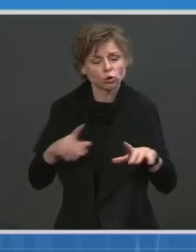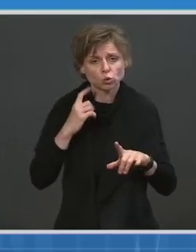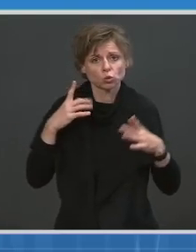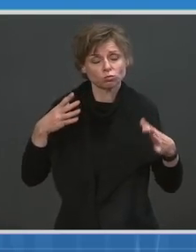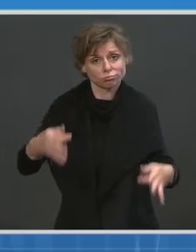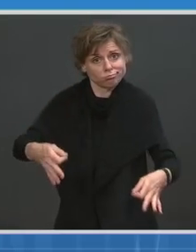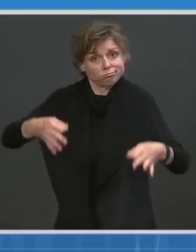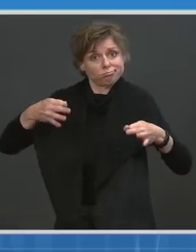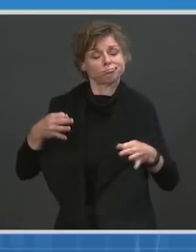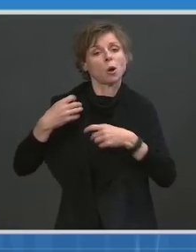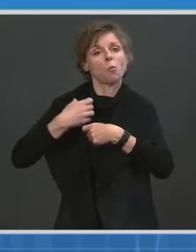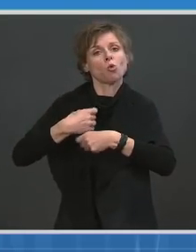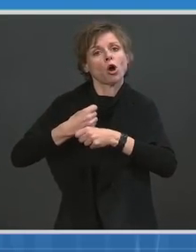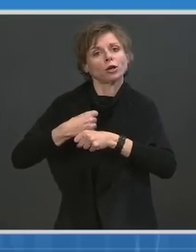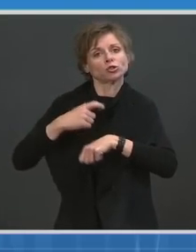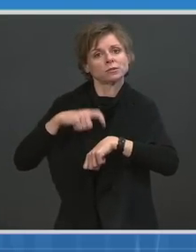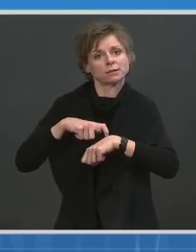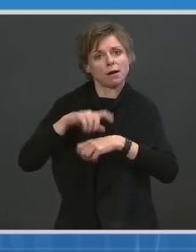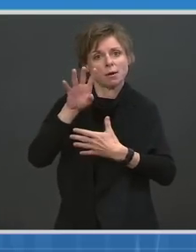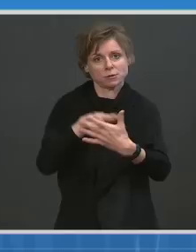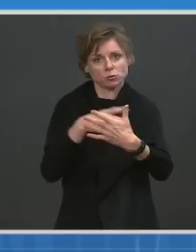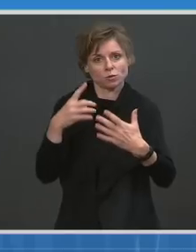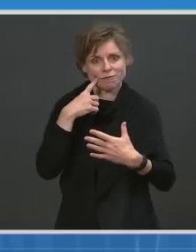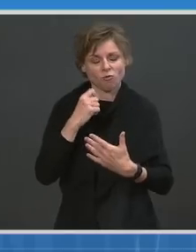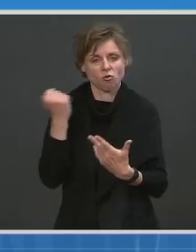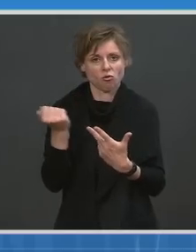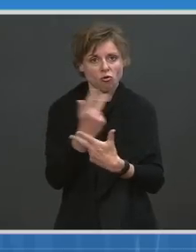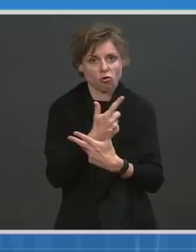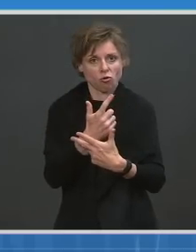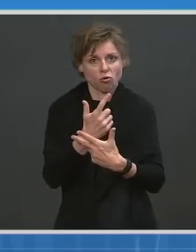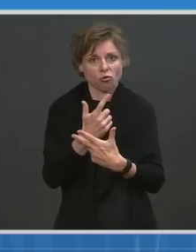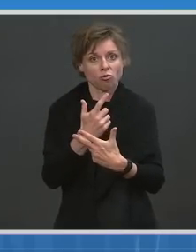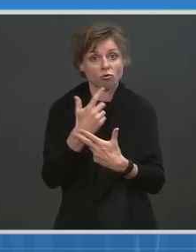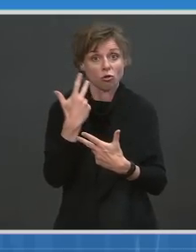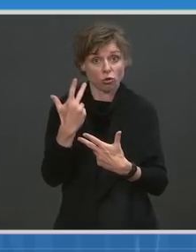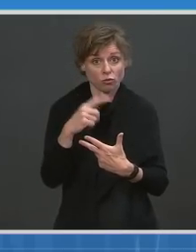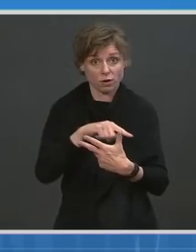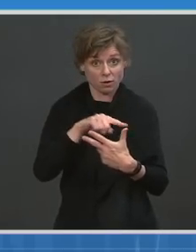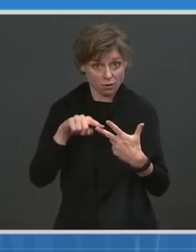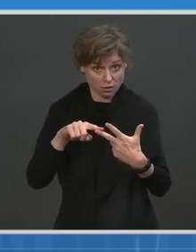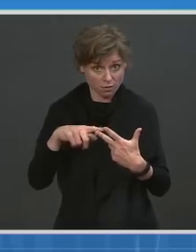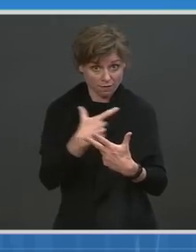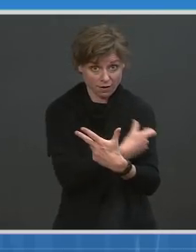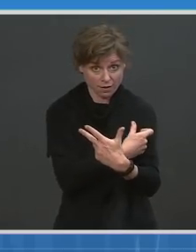for all three vaccines -- Pfizer, Moderna, and Johnson & Johnson.